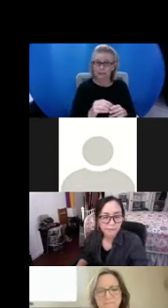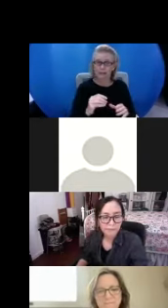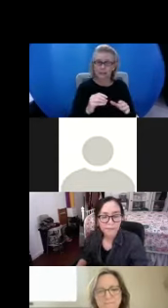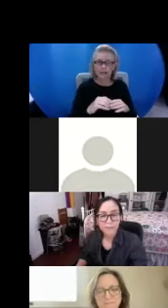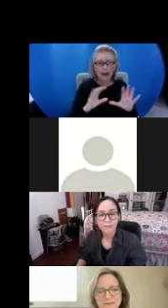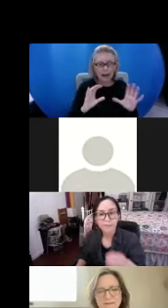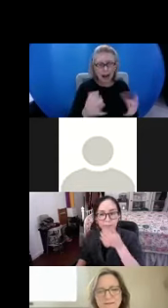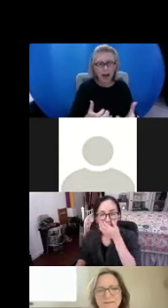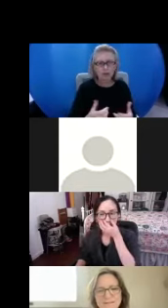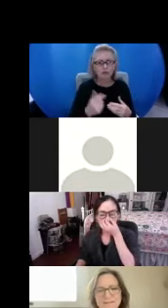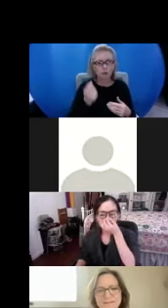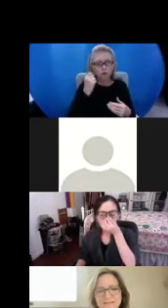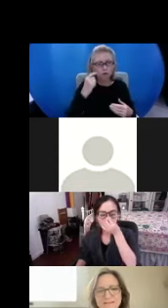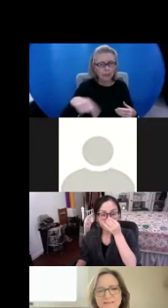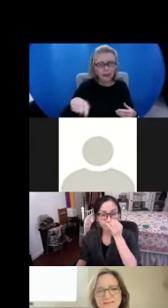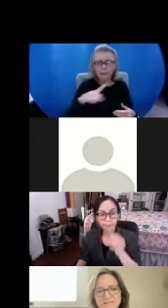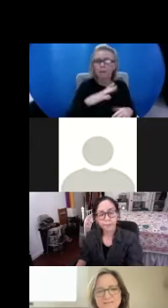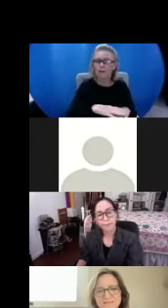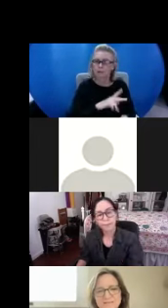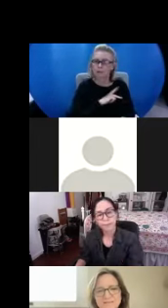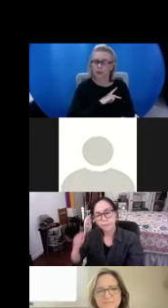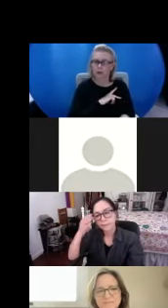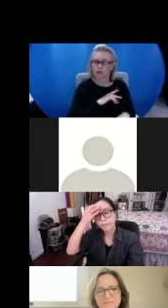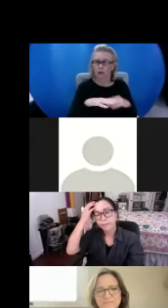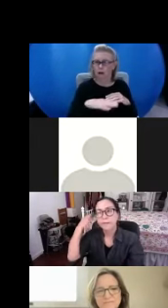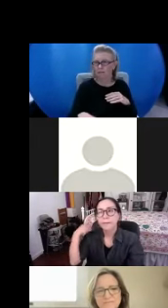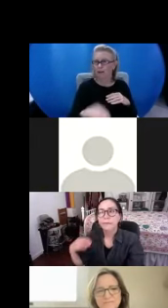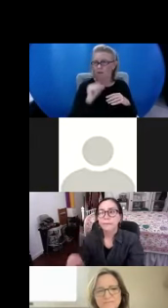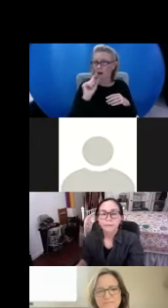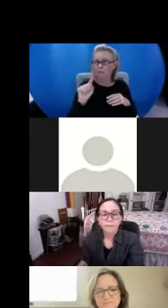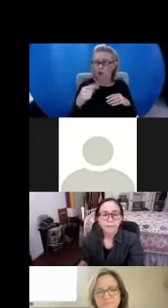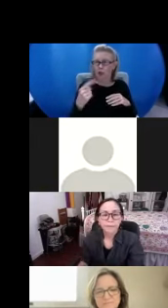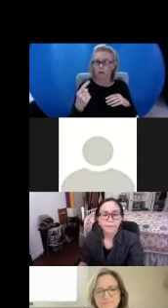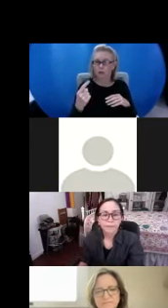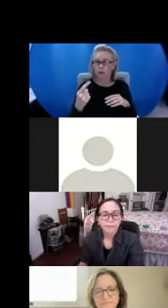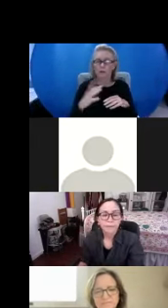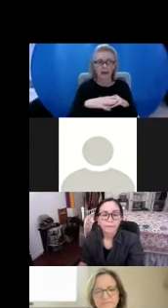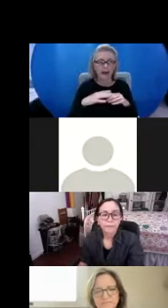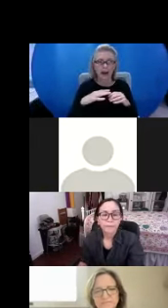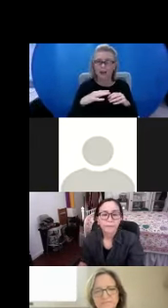on a personal level and not just on a professional note throughout their classes